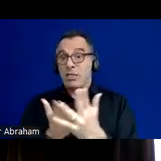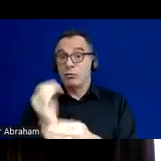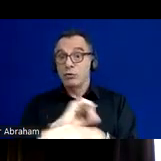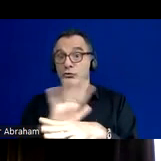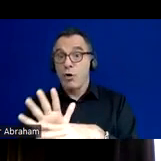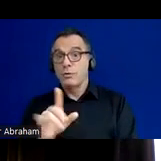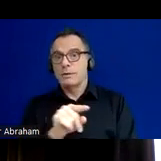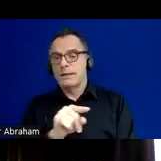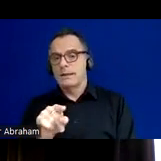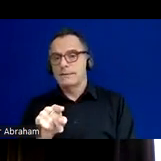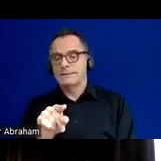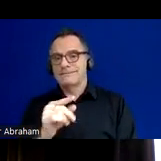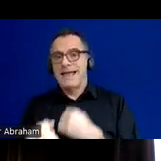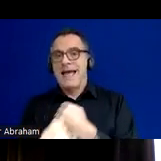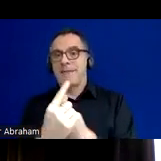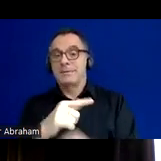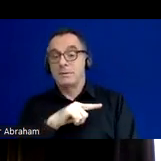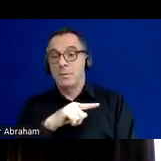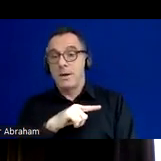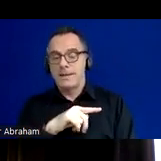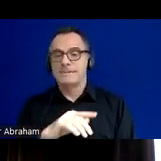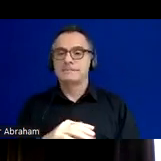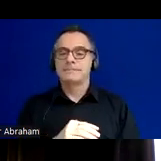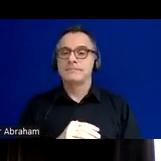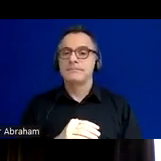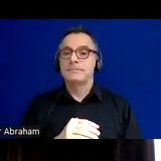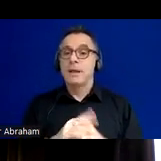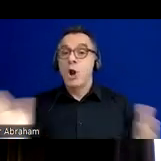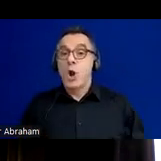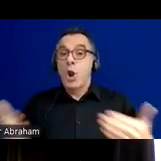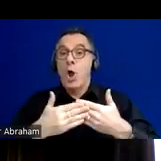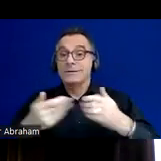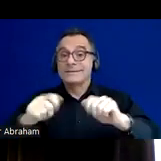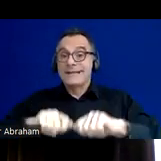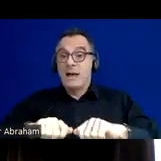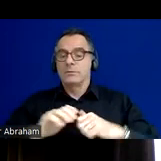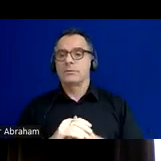about because, even though the country was in lockdown, we found that we were still receiving